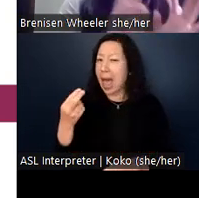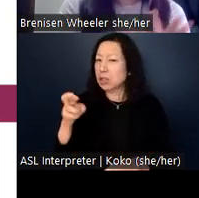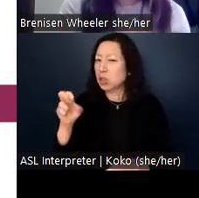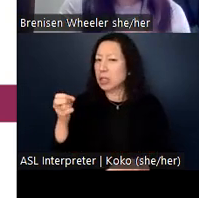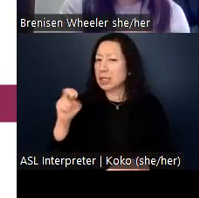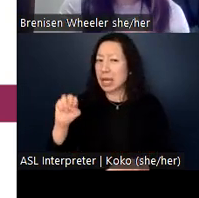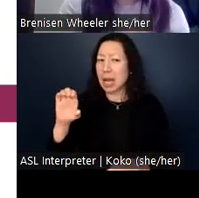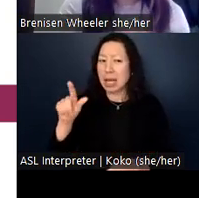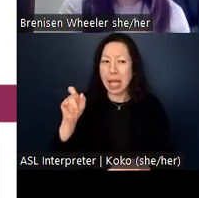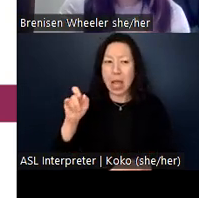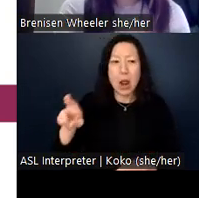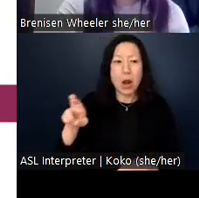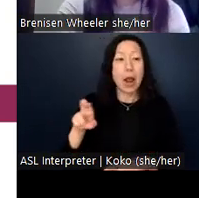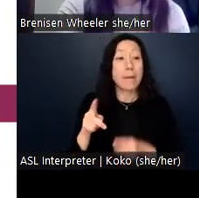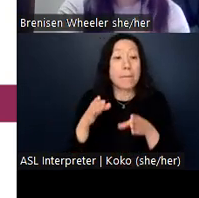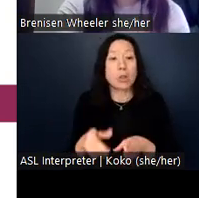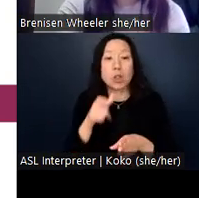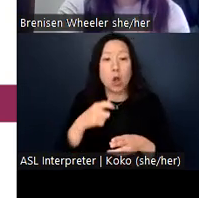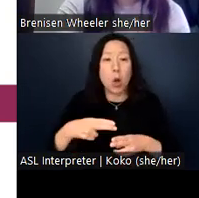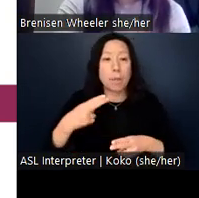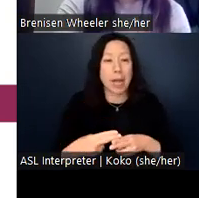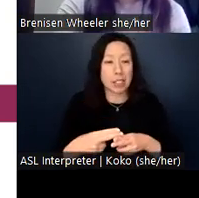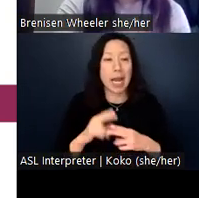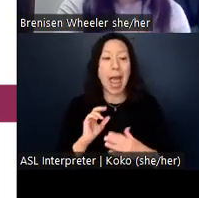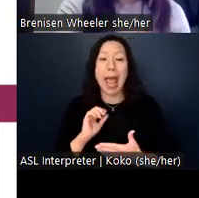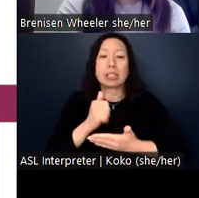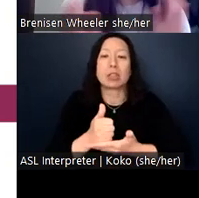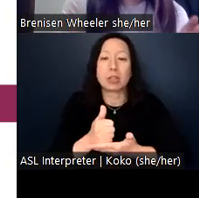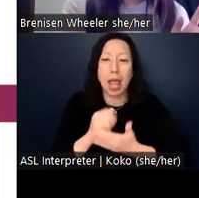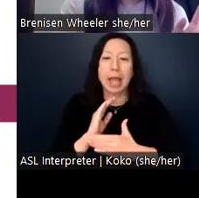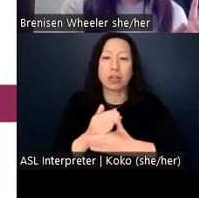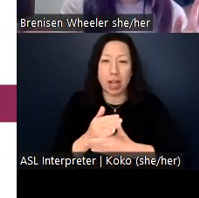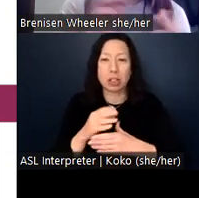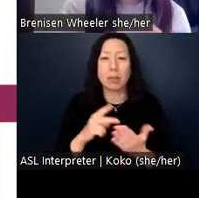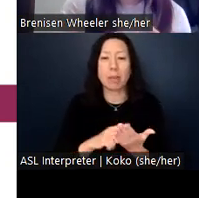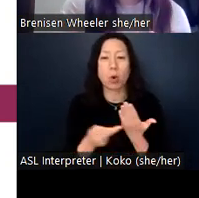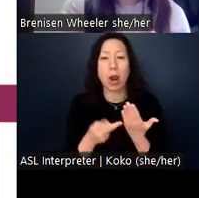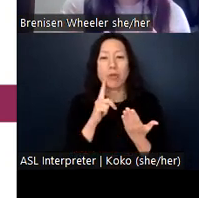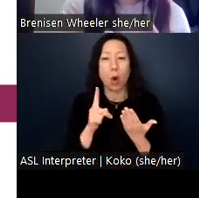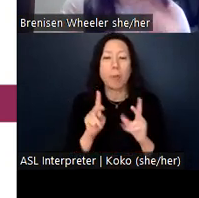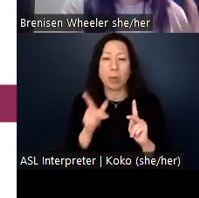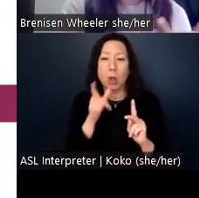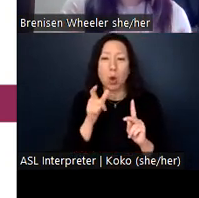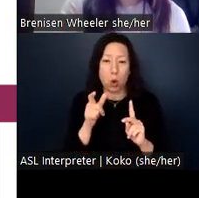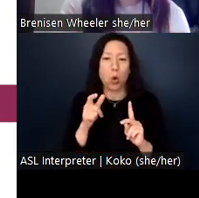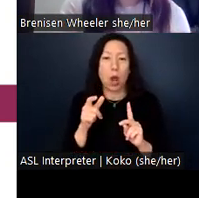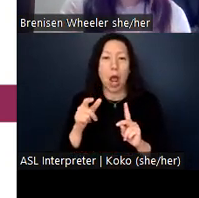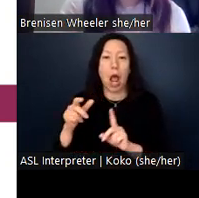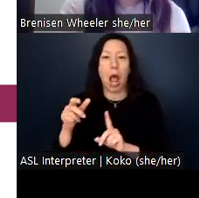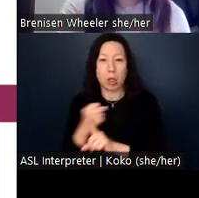intervention program for users and he's unapologetic and his research about the gender specifics